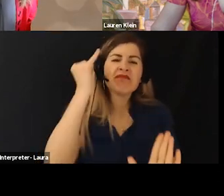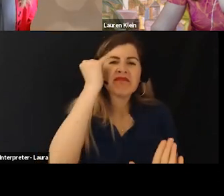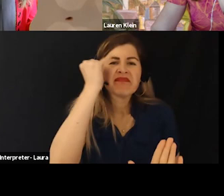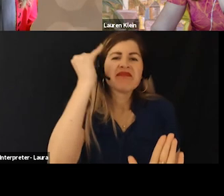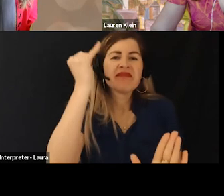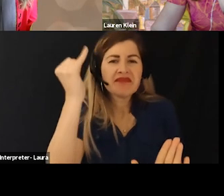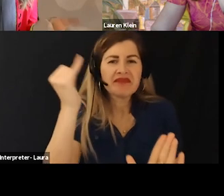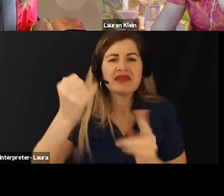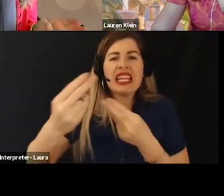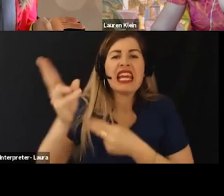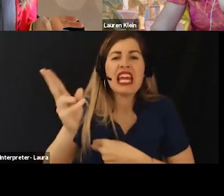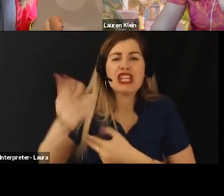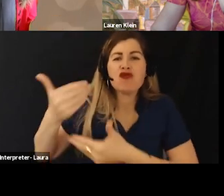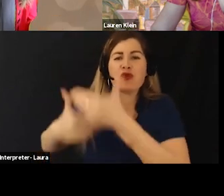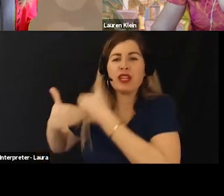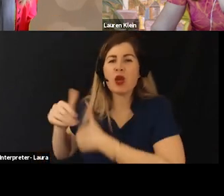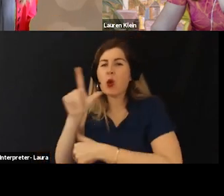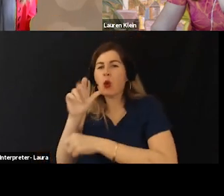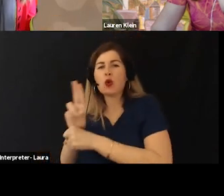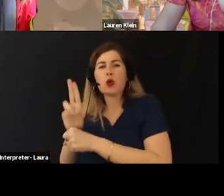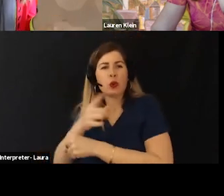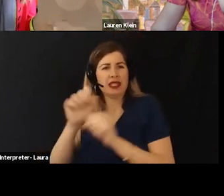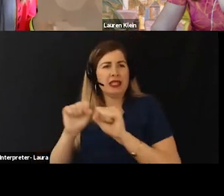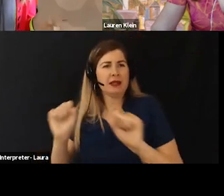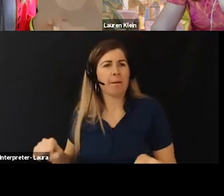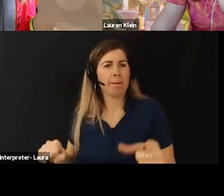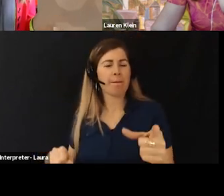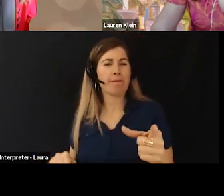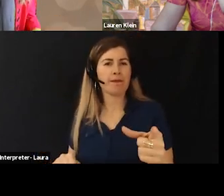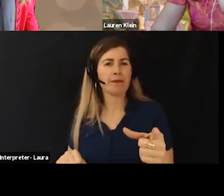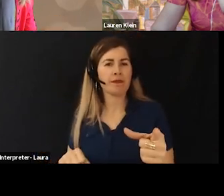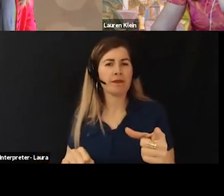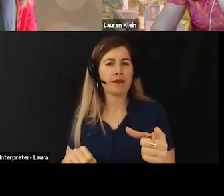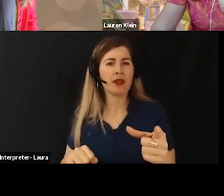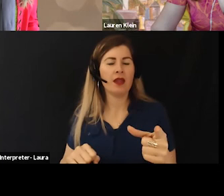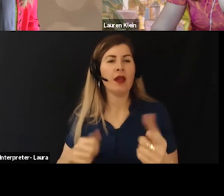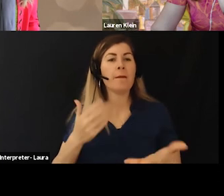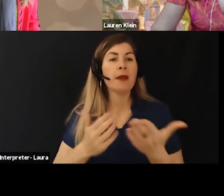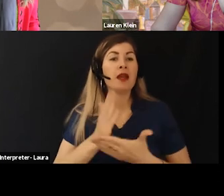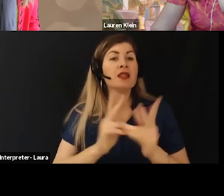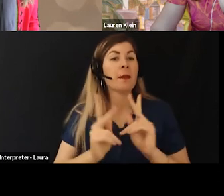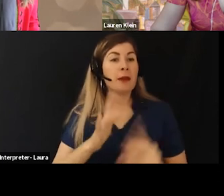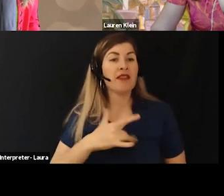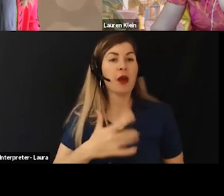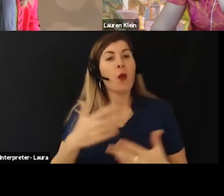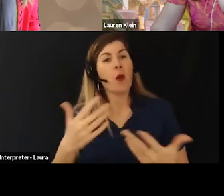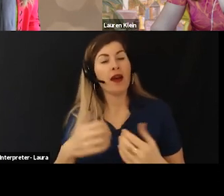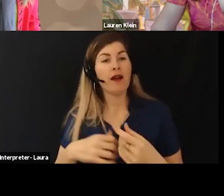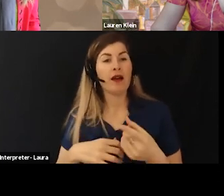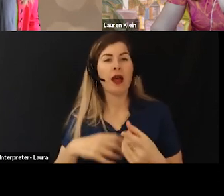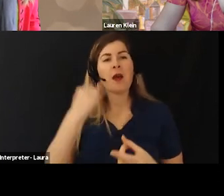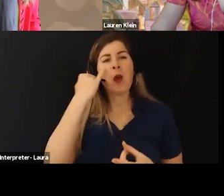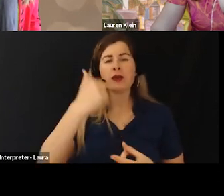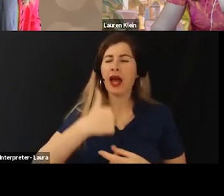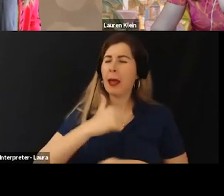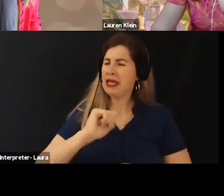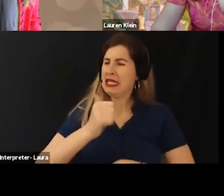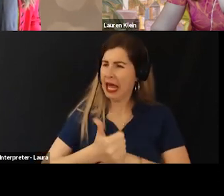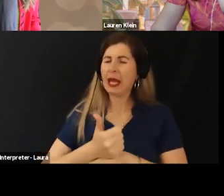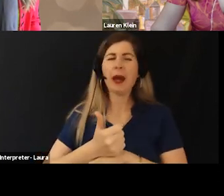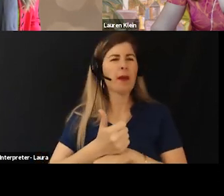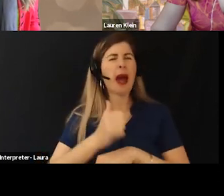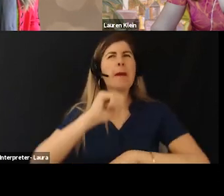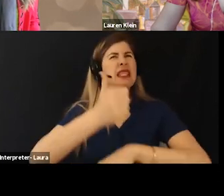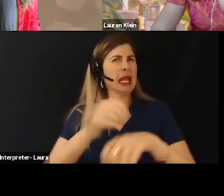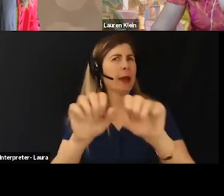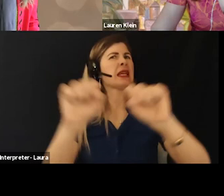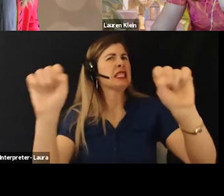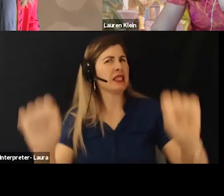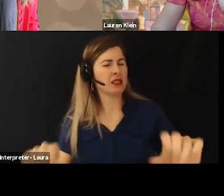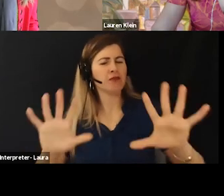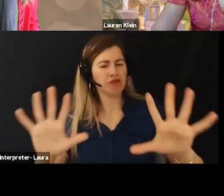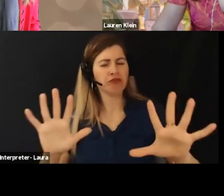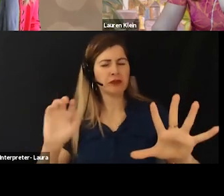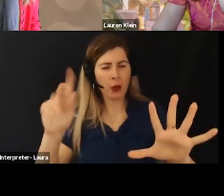of your system. And whereas most people, you know, say you're like building some kind of system, and you're like okay, you know, the majority of people fall into these categories.